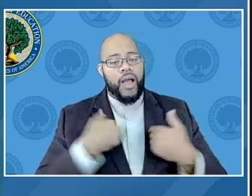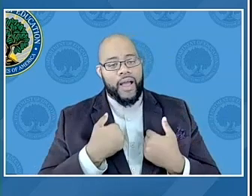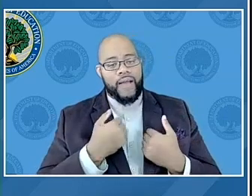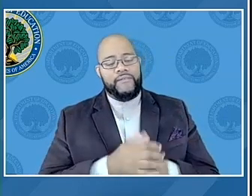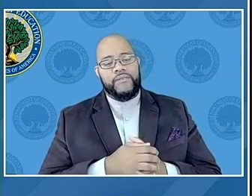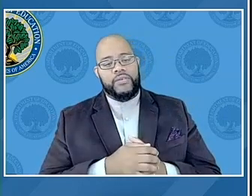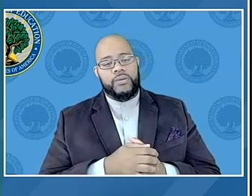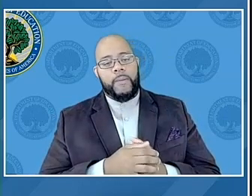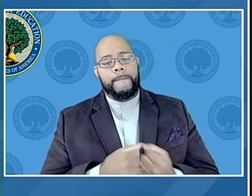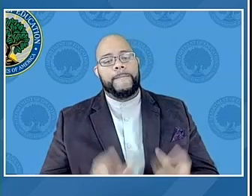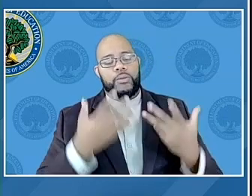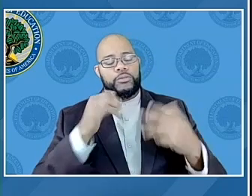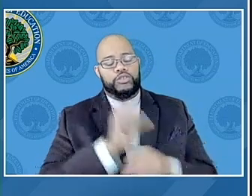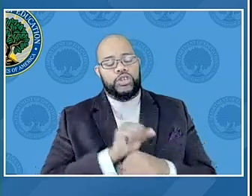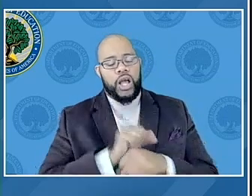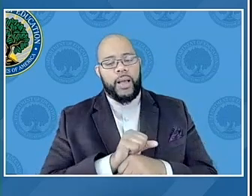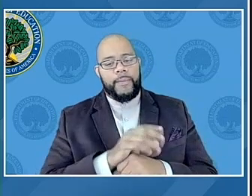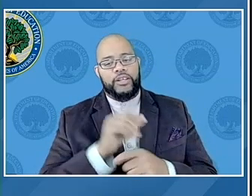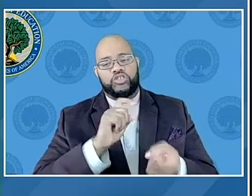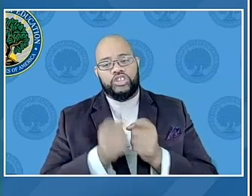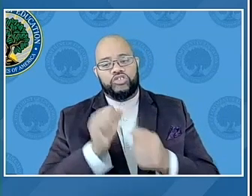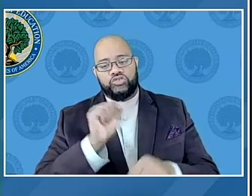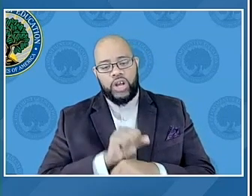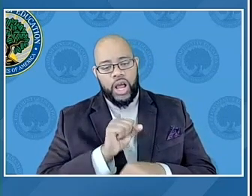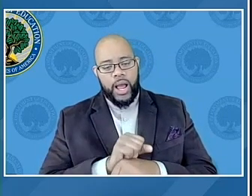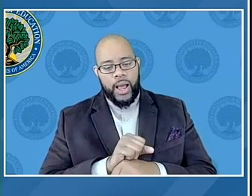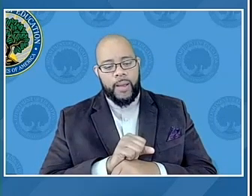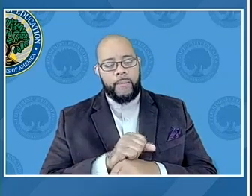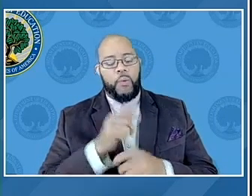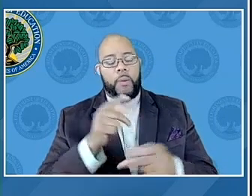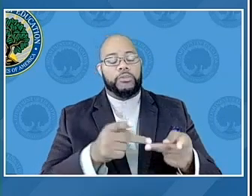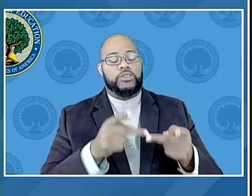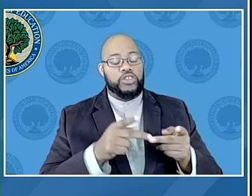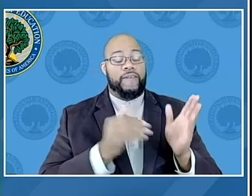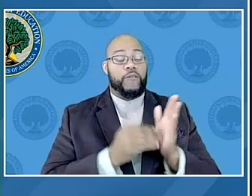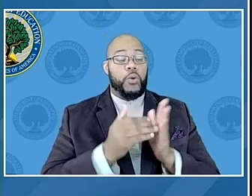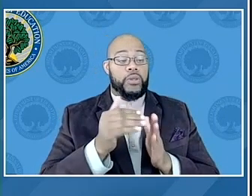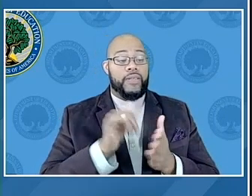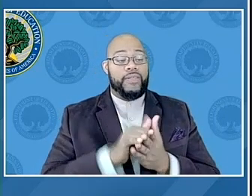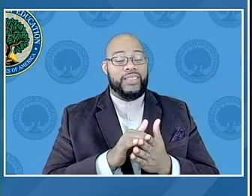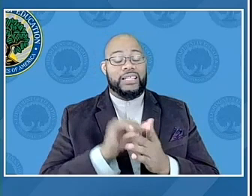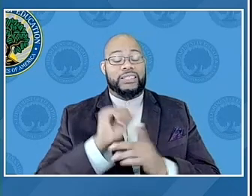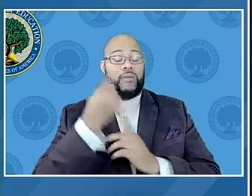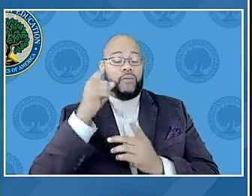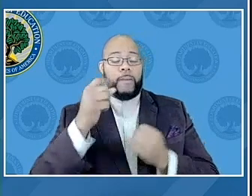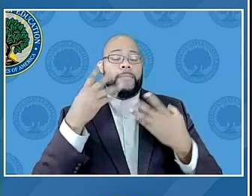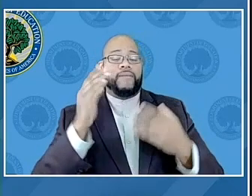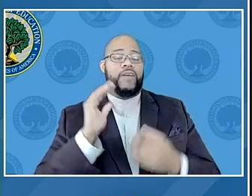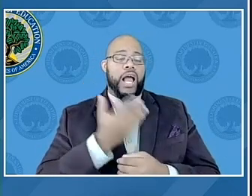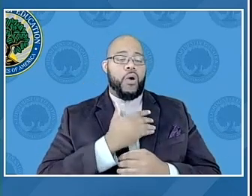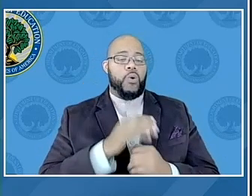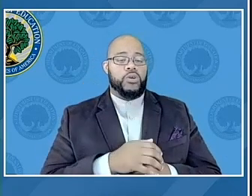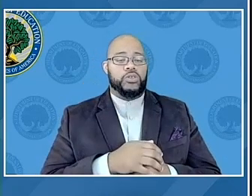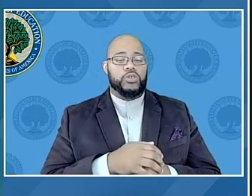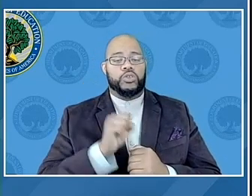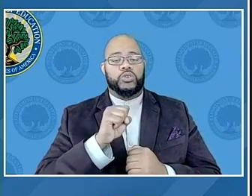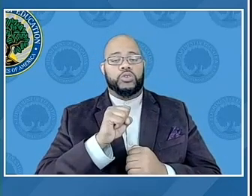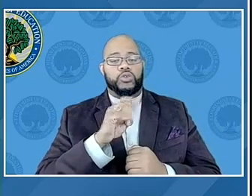jobs and change jobs or positions frequently, which is the case for many of our social service workers, social